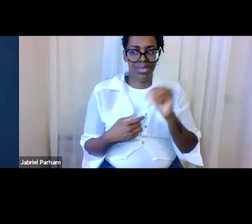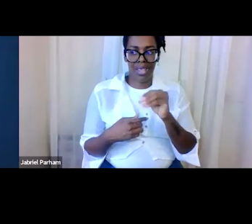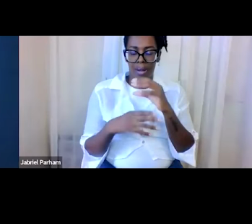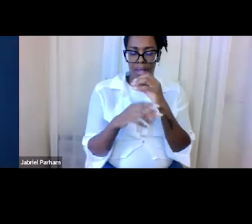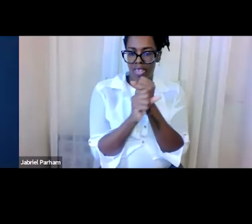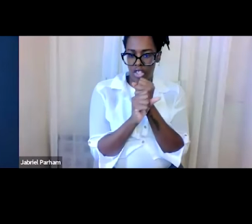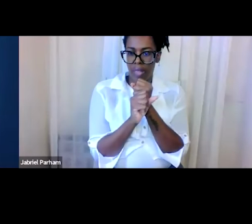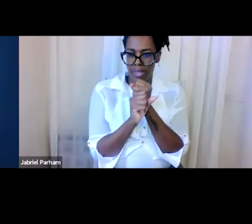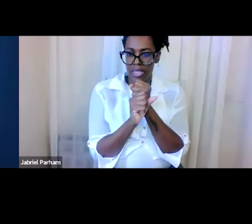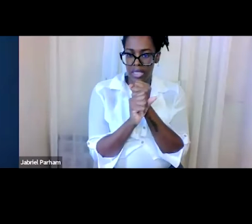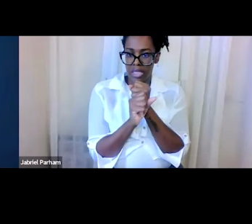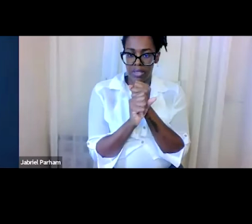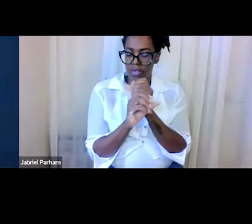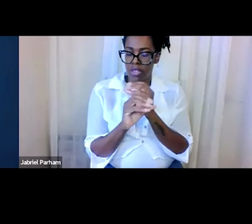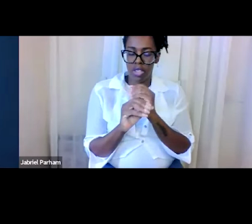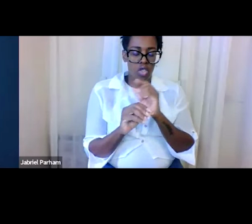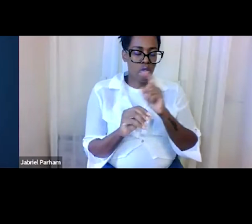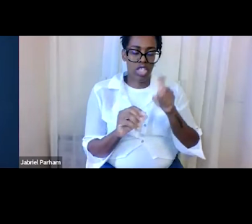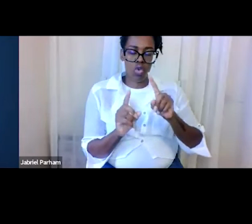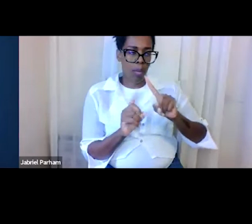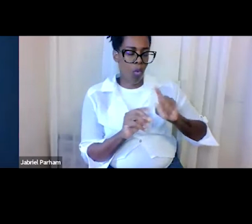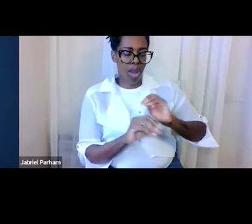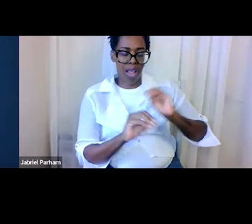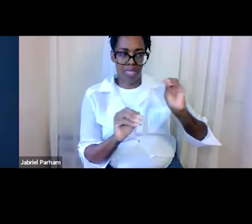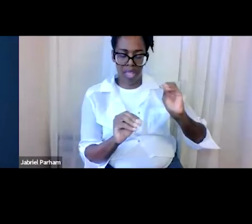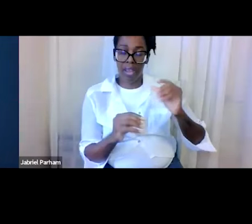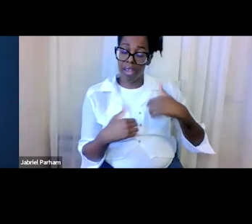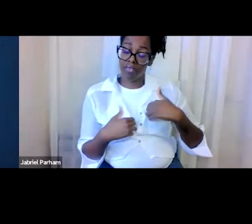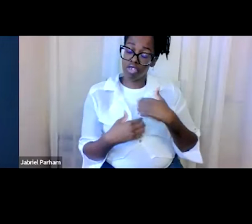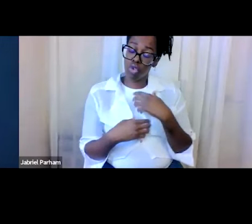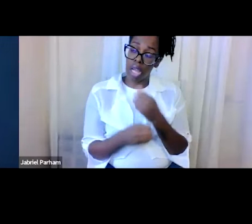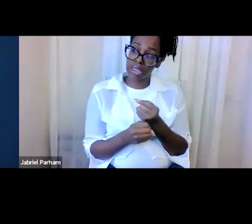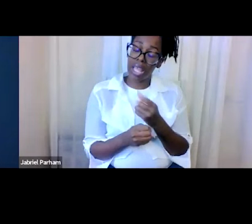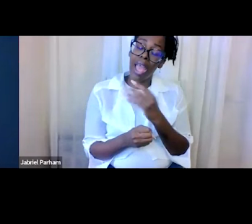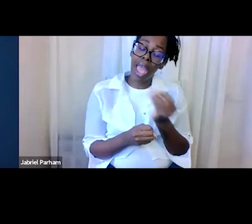So they're put in a position of great trust and they're also great partners to behavioral health